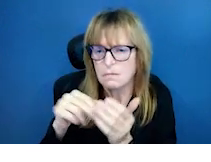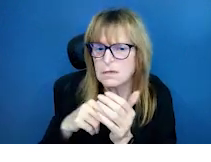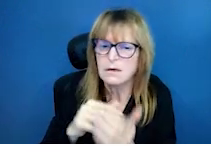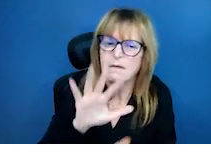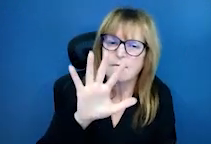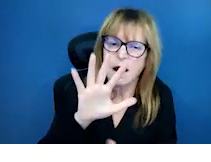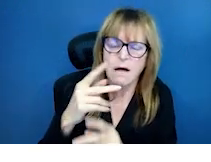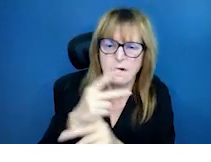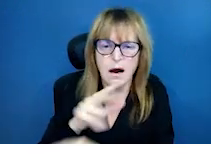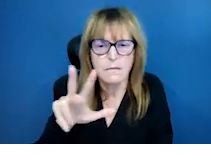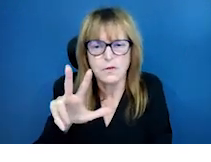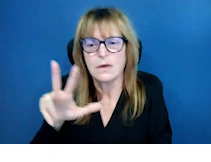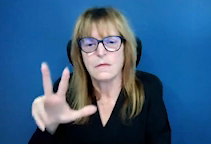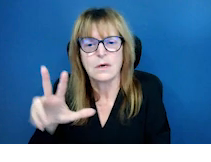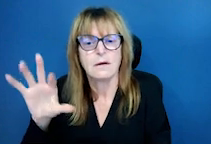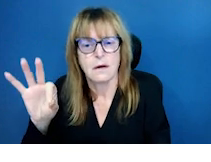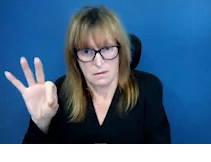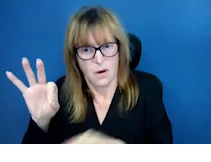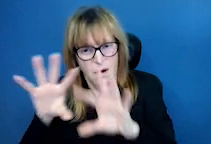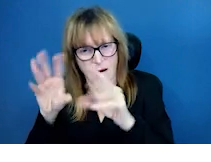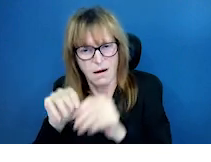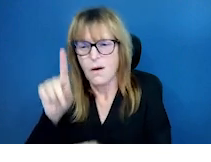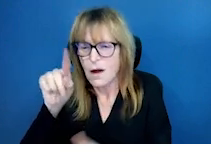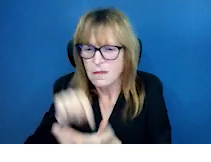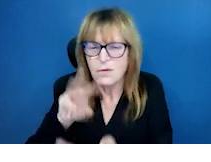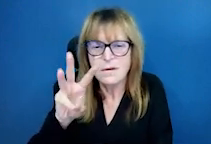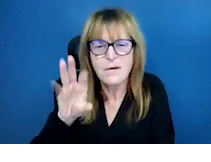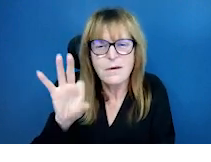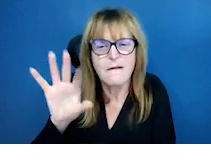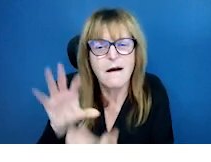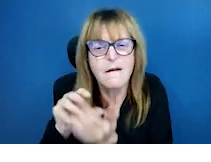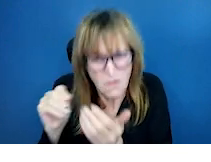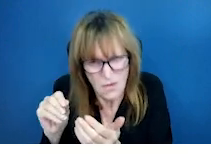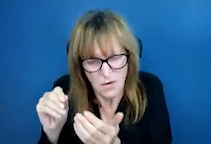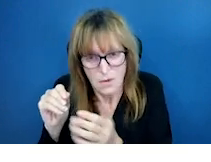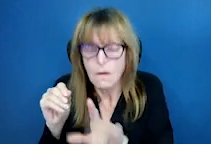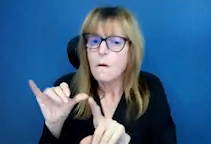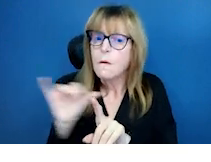We then add the conditional amount of $250, since the organization